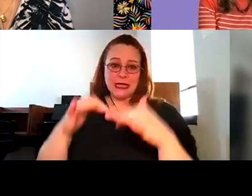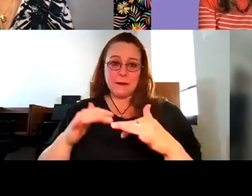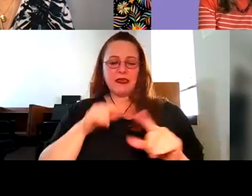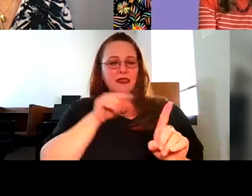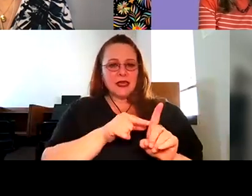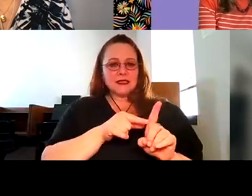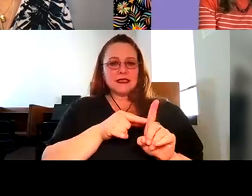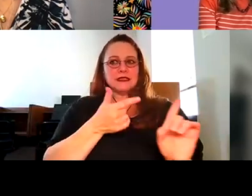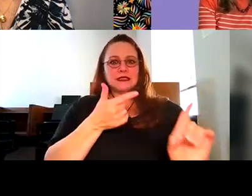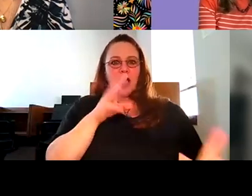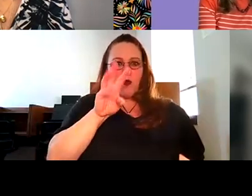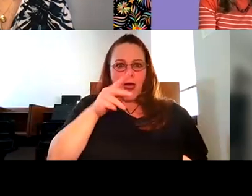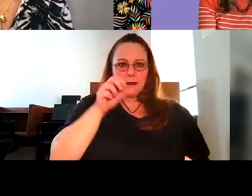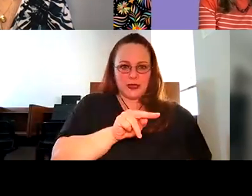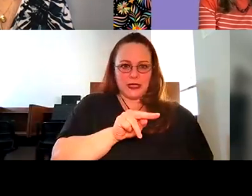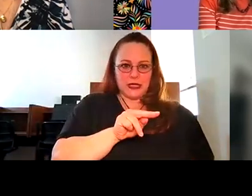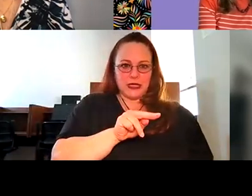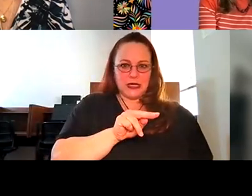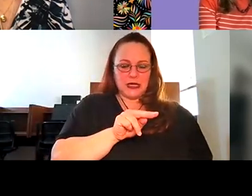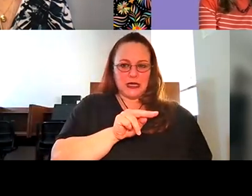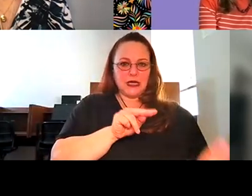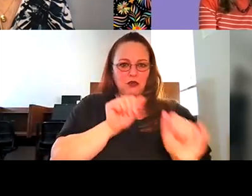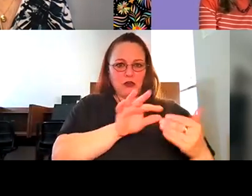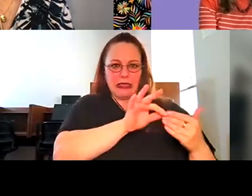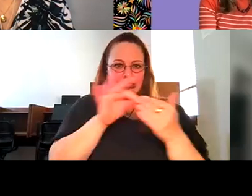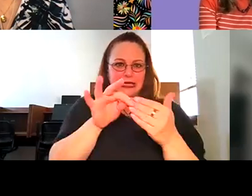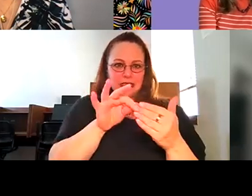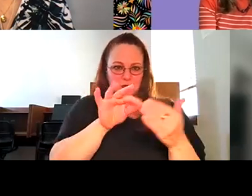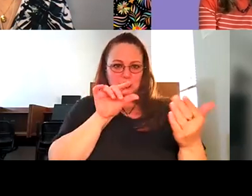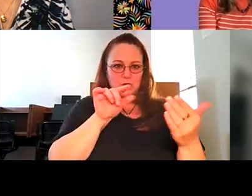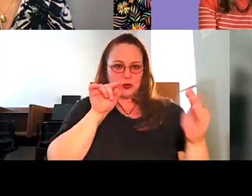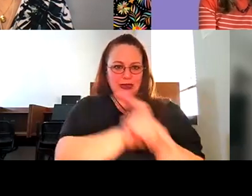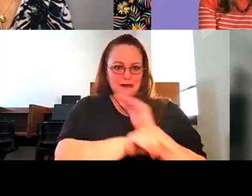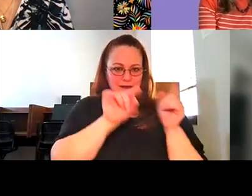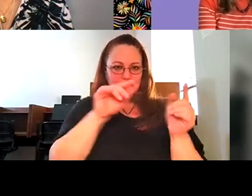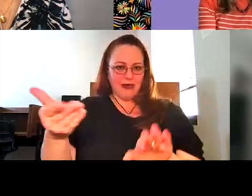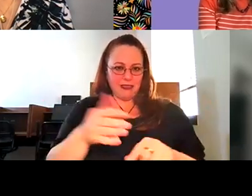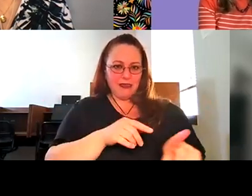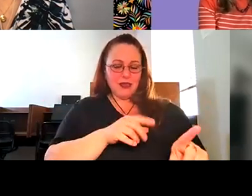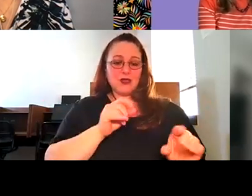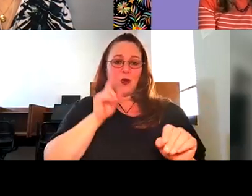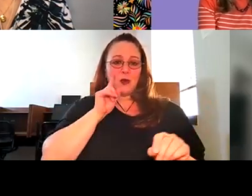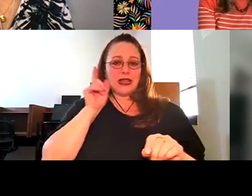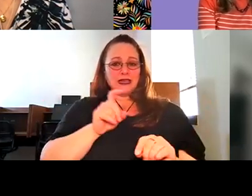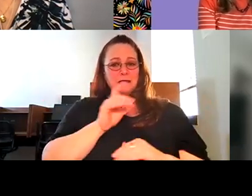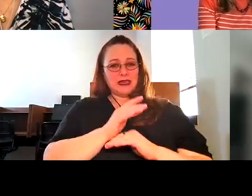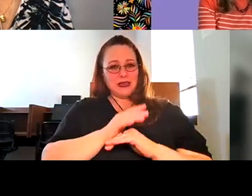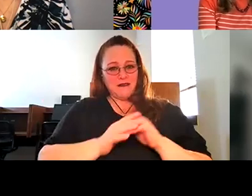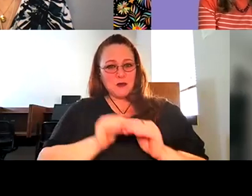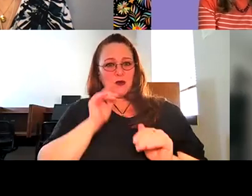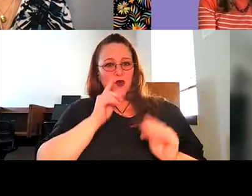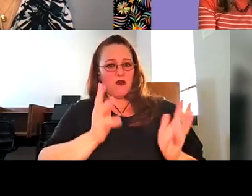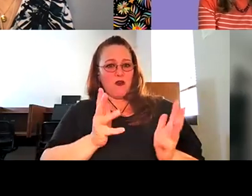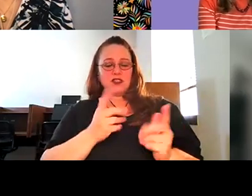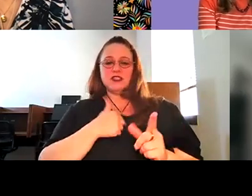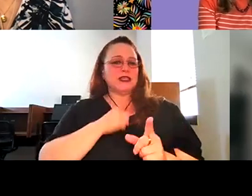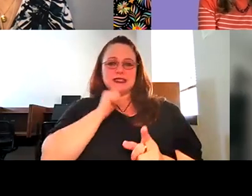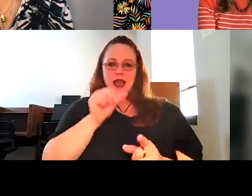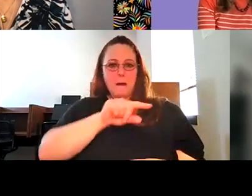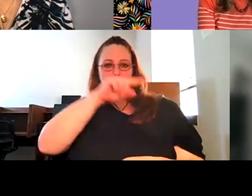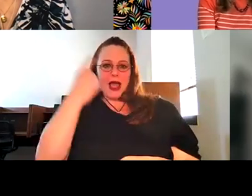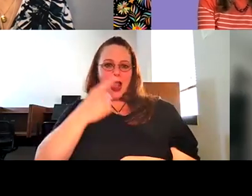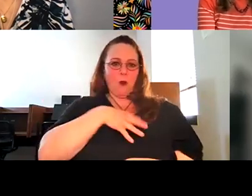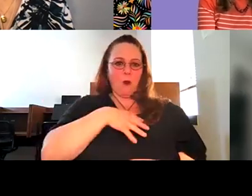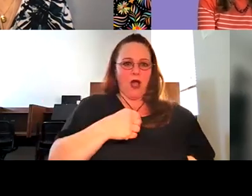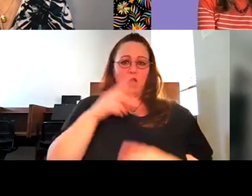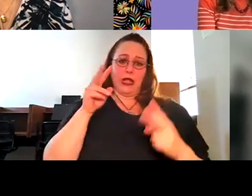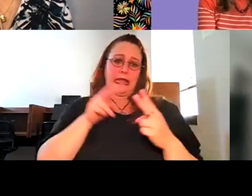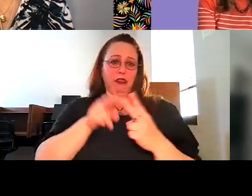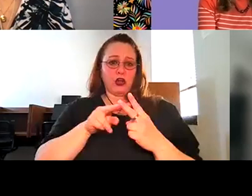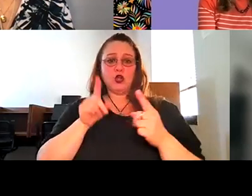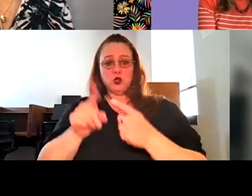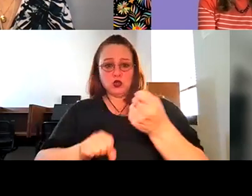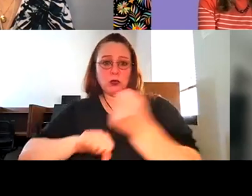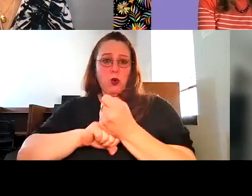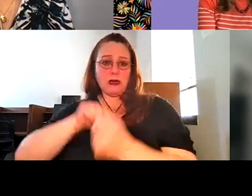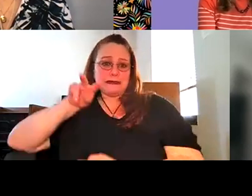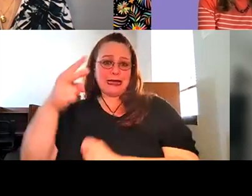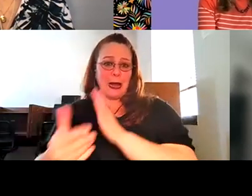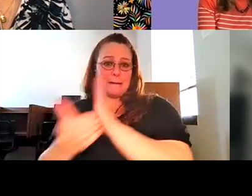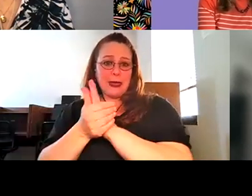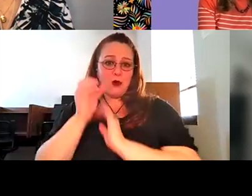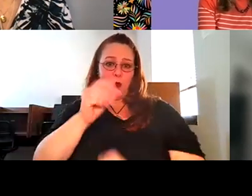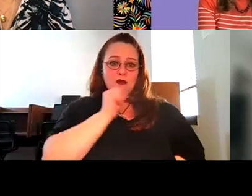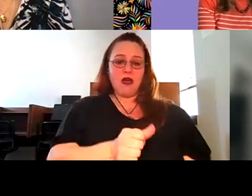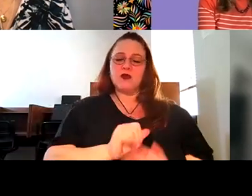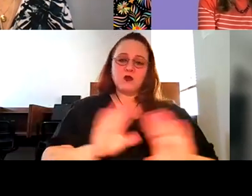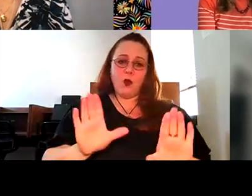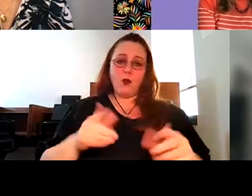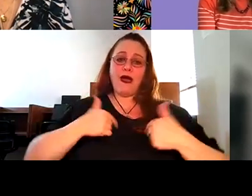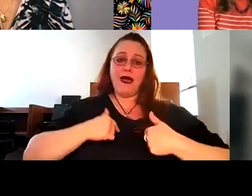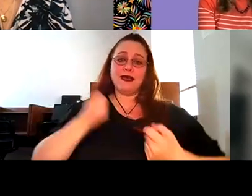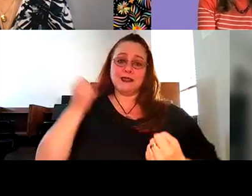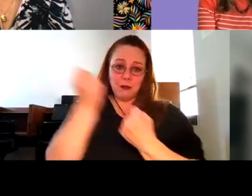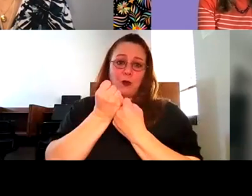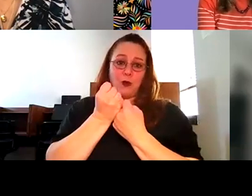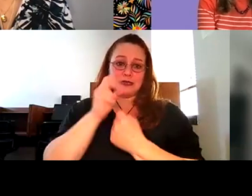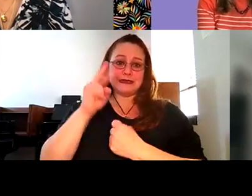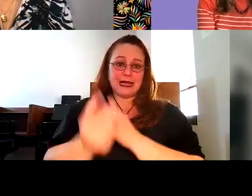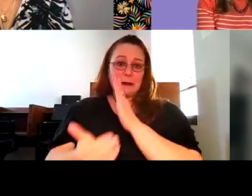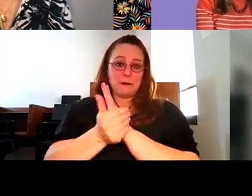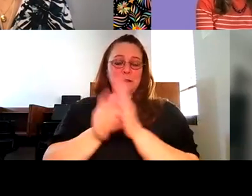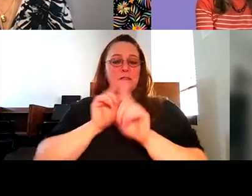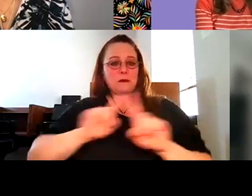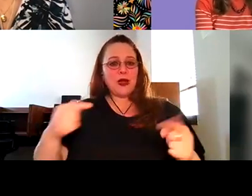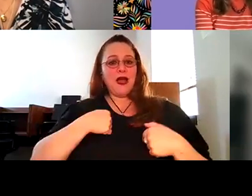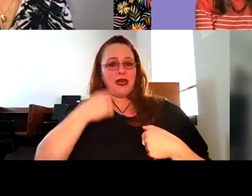Robyn Thomas: can walk away from this feeling a little bit more comfortable in that conversation, that this Isn't just a black and white. You either support the second amendment, or you don't. I support the second amendment. I just think it comes along with a really robust set of regulations that make our community safer.